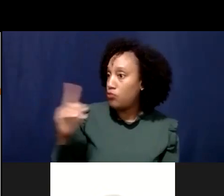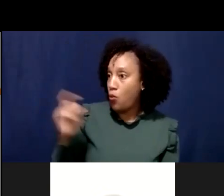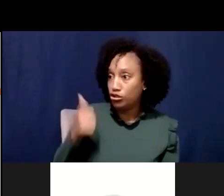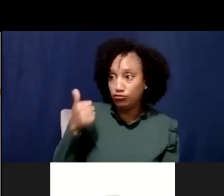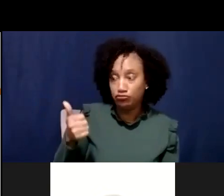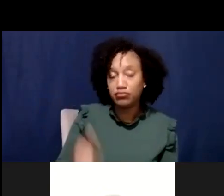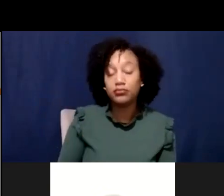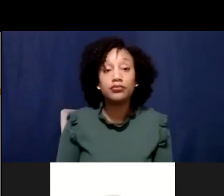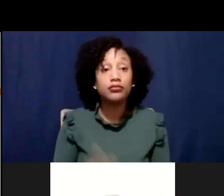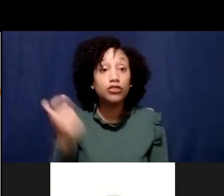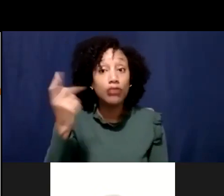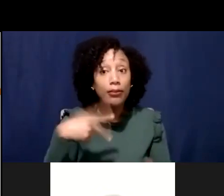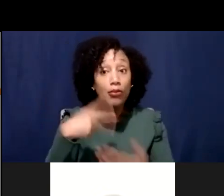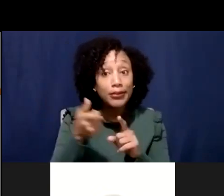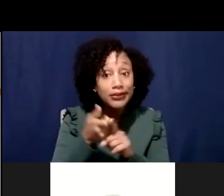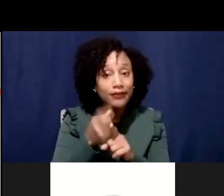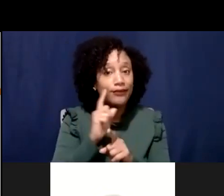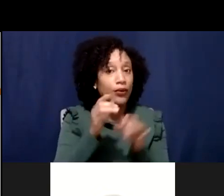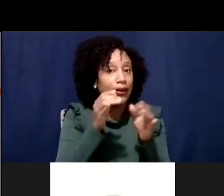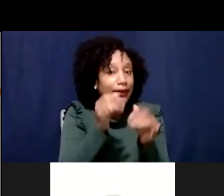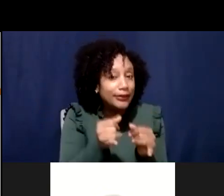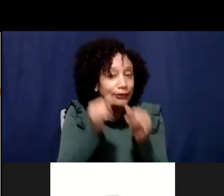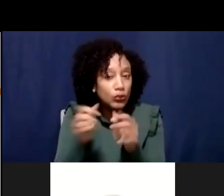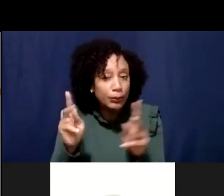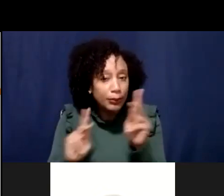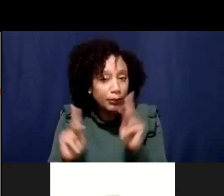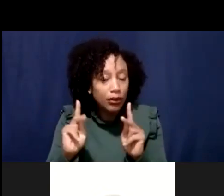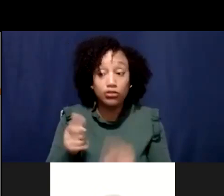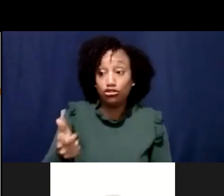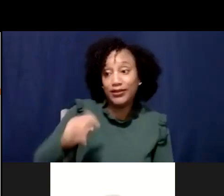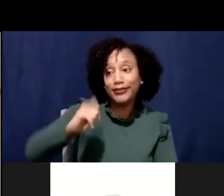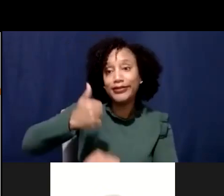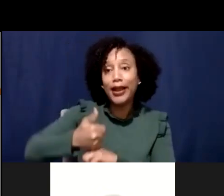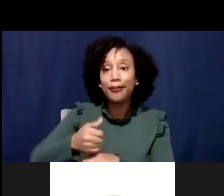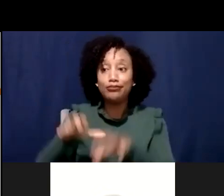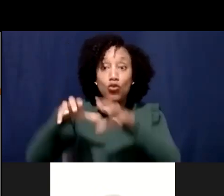This grant program is for individuals. So setting yourself up as, like, a group business